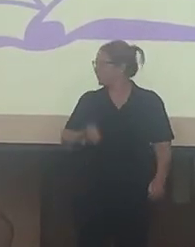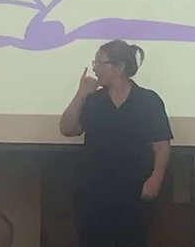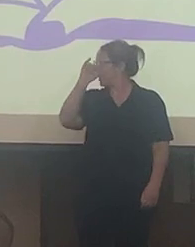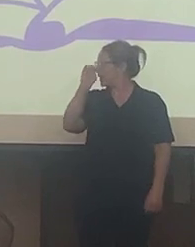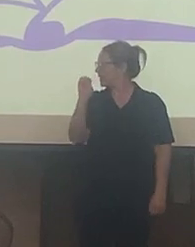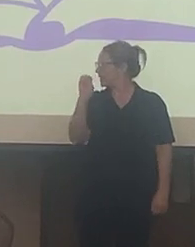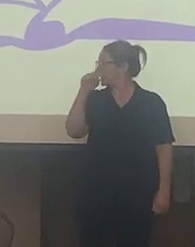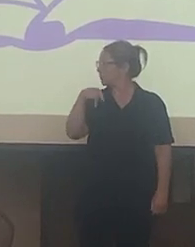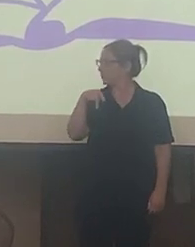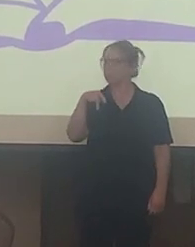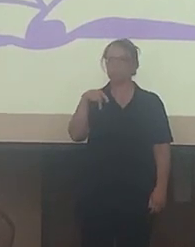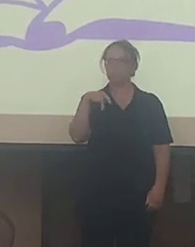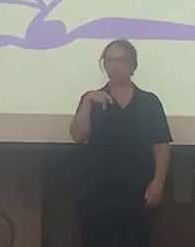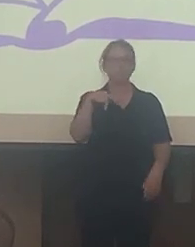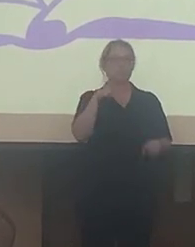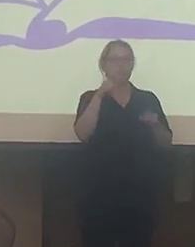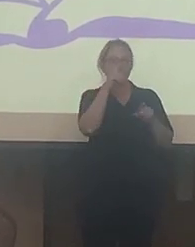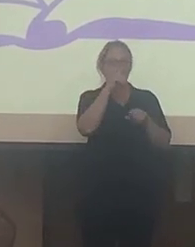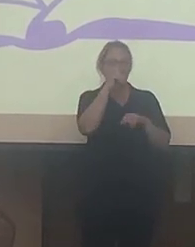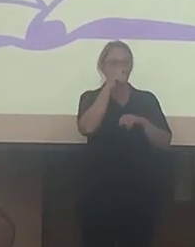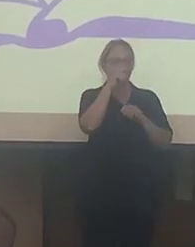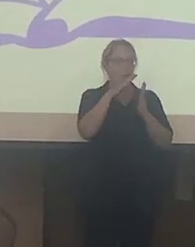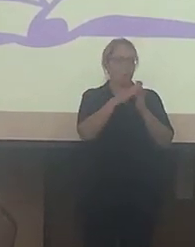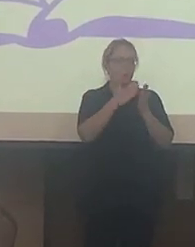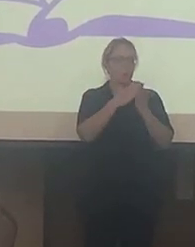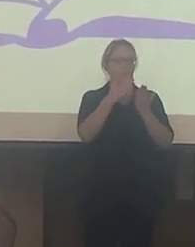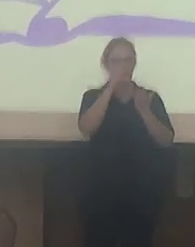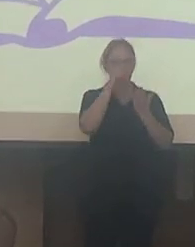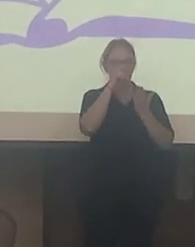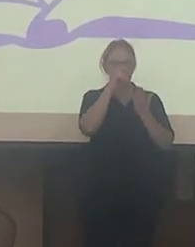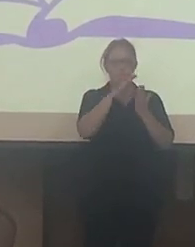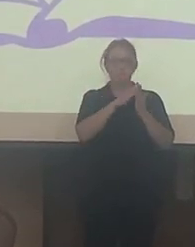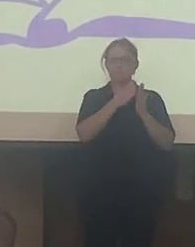so there should be a little doll book in there and this is a reminder to you when your child